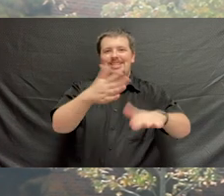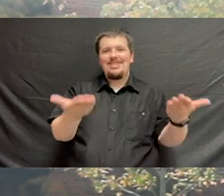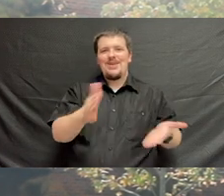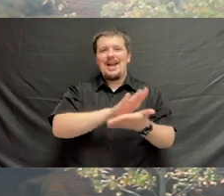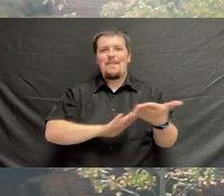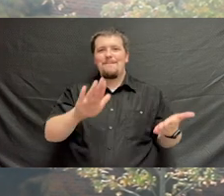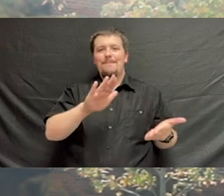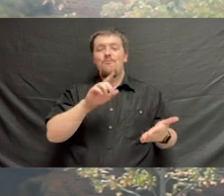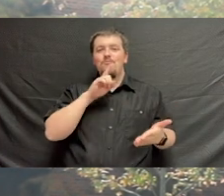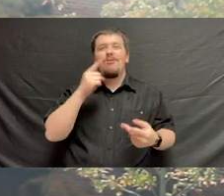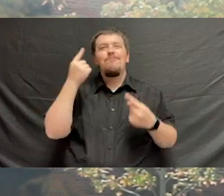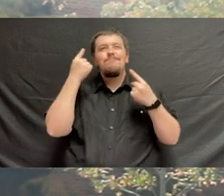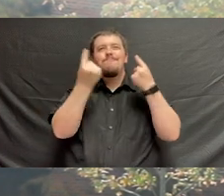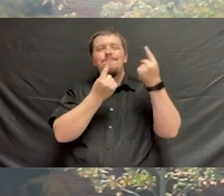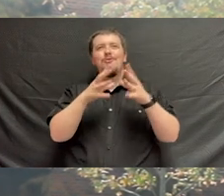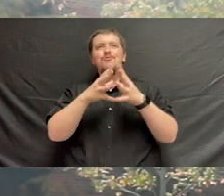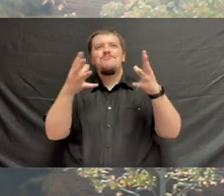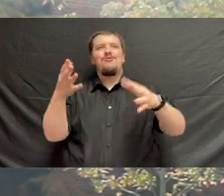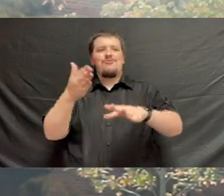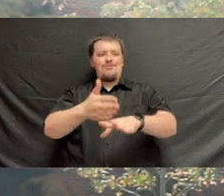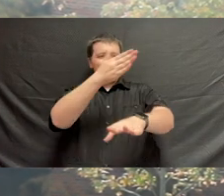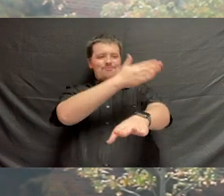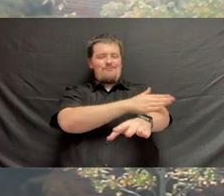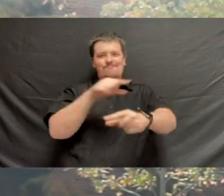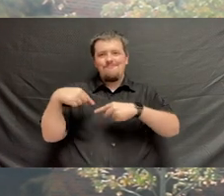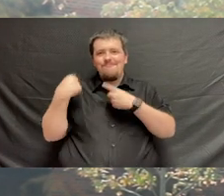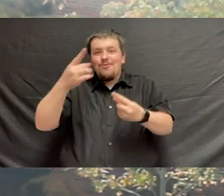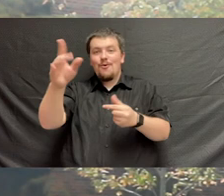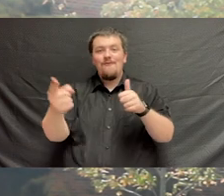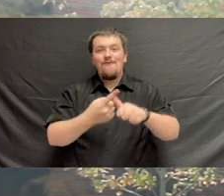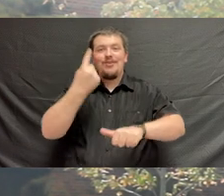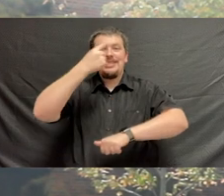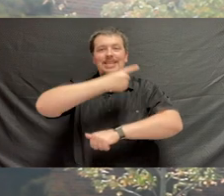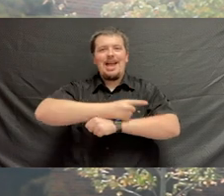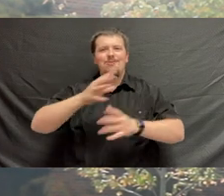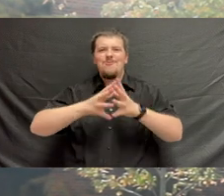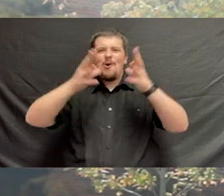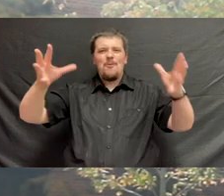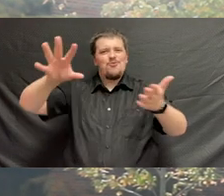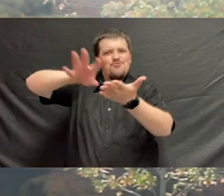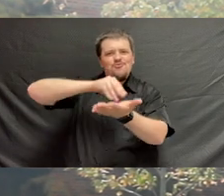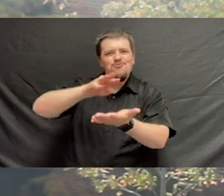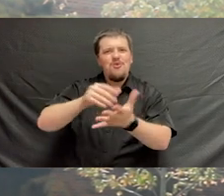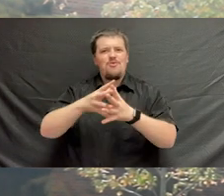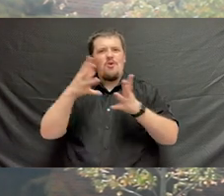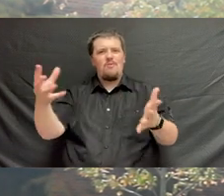I want to take the time to think about how far you have come since your first day at ETSU, how much you have learned,